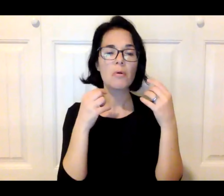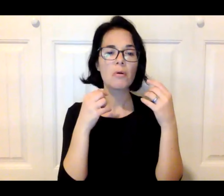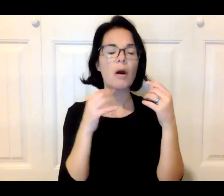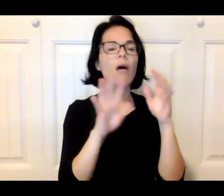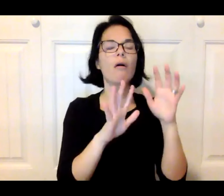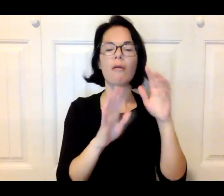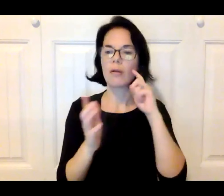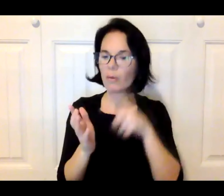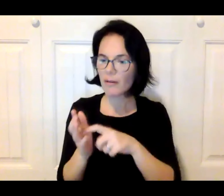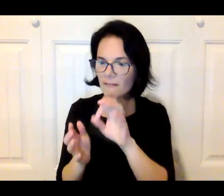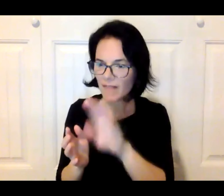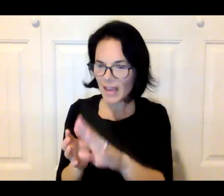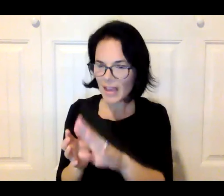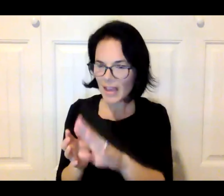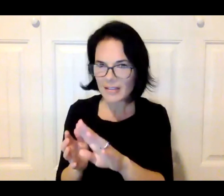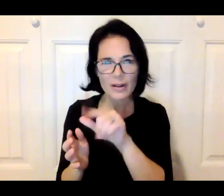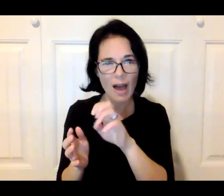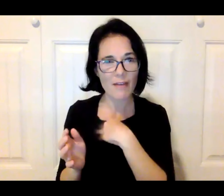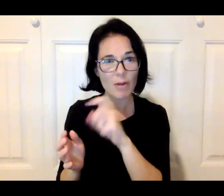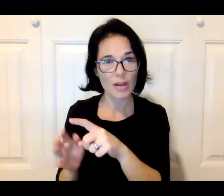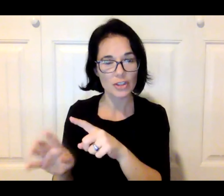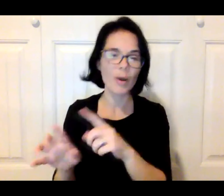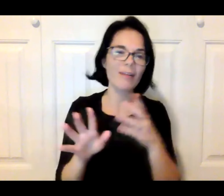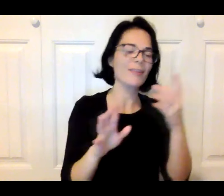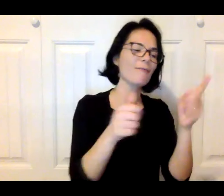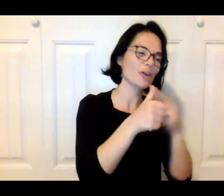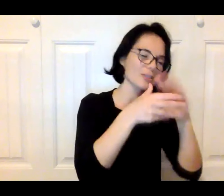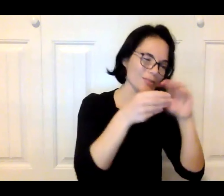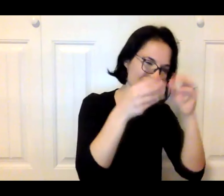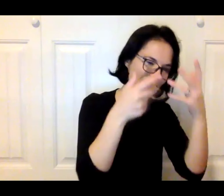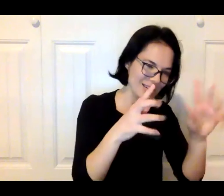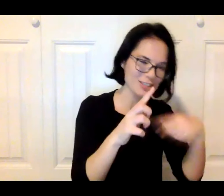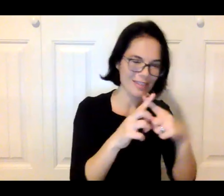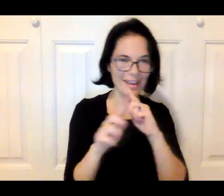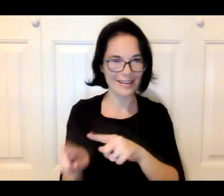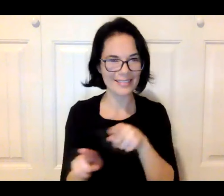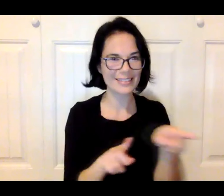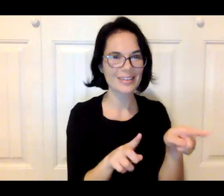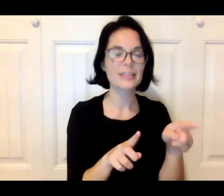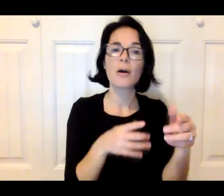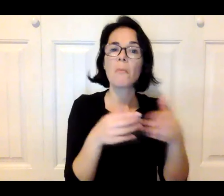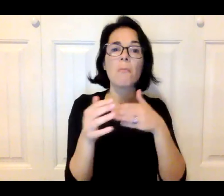if you need to call your healthcare provider. Some symptoms are more serious than others.